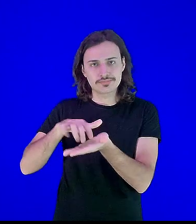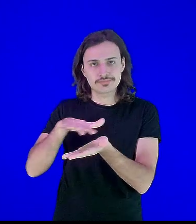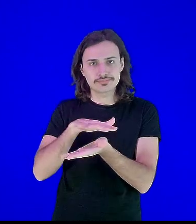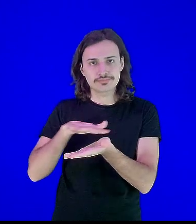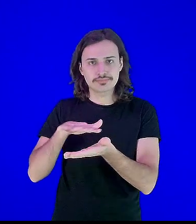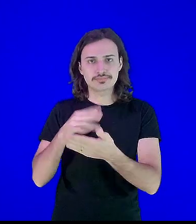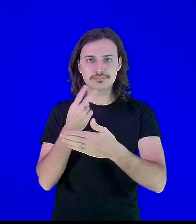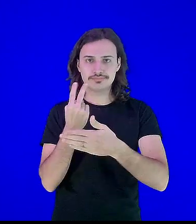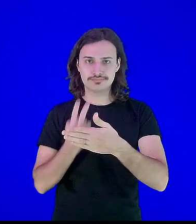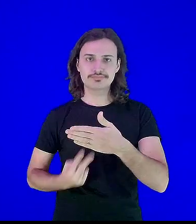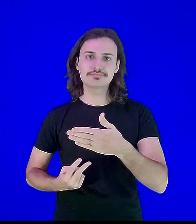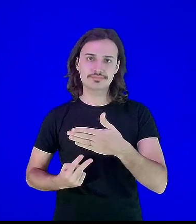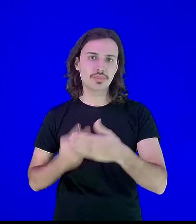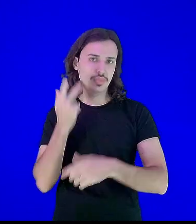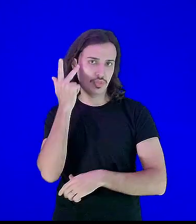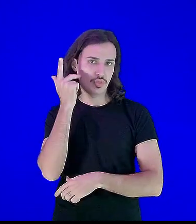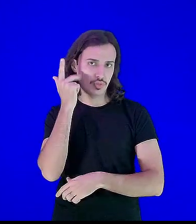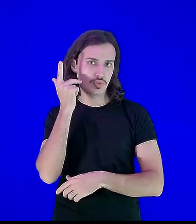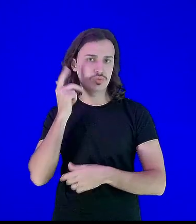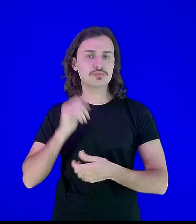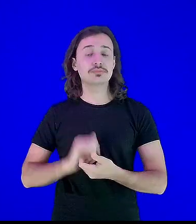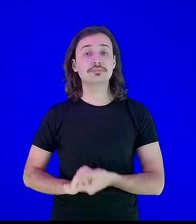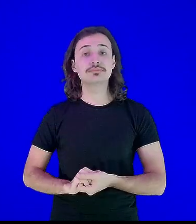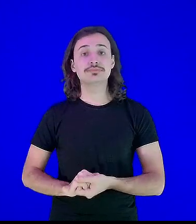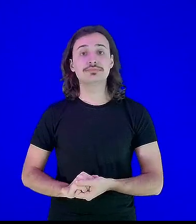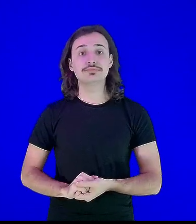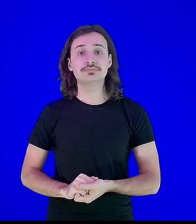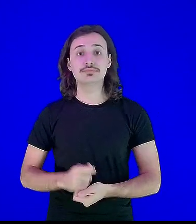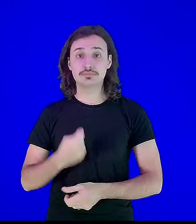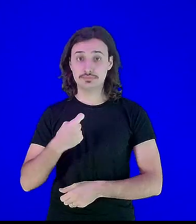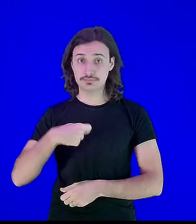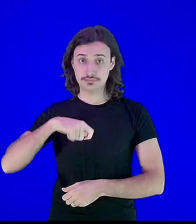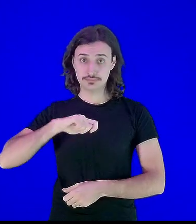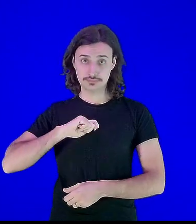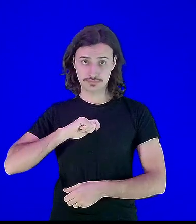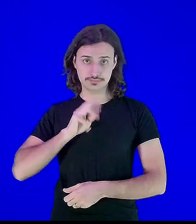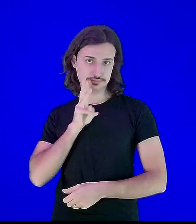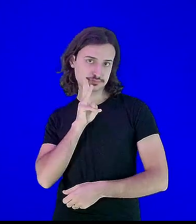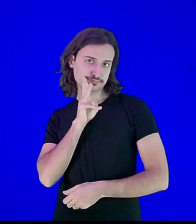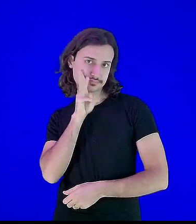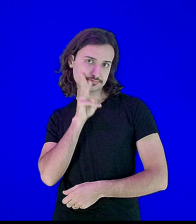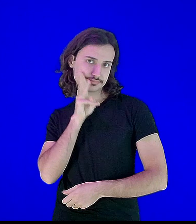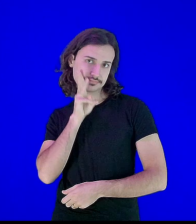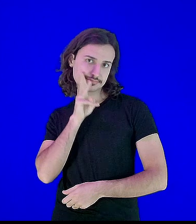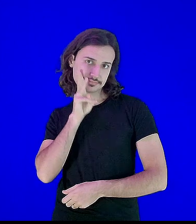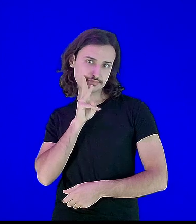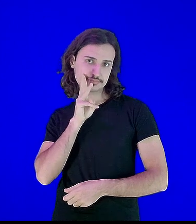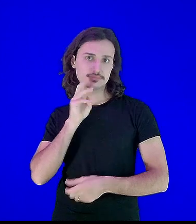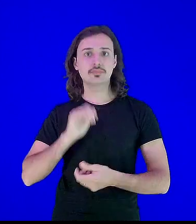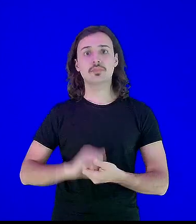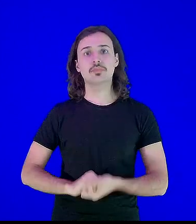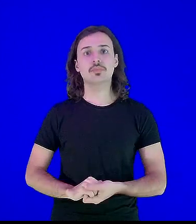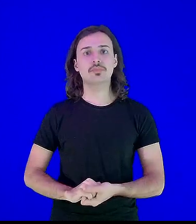"this is my sign", space here, "Wallyson" I'm going to add a comma here